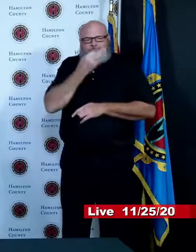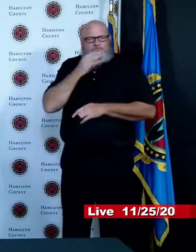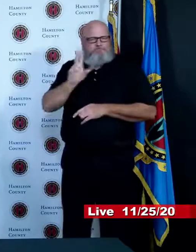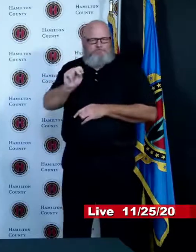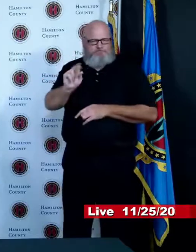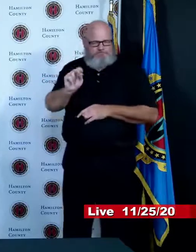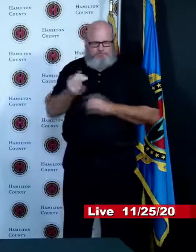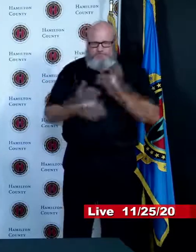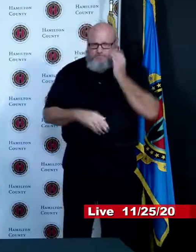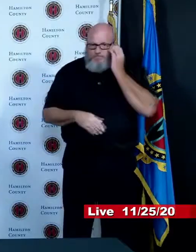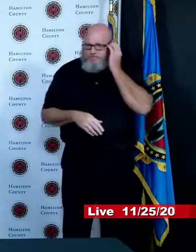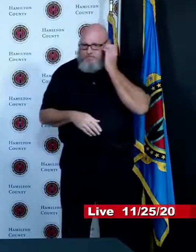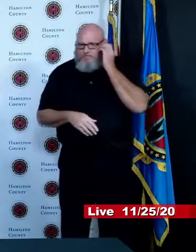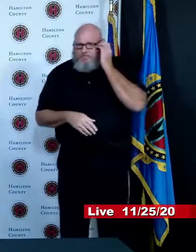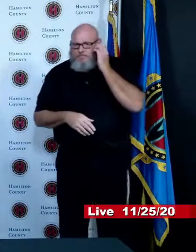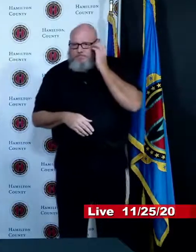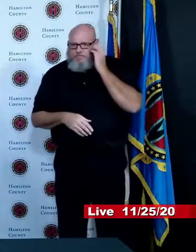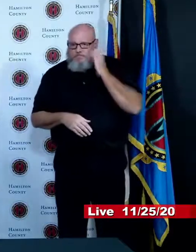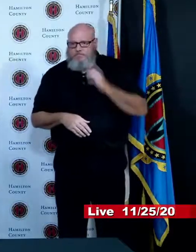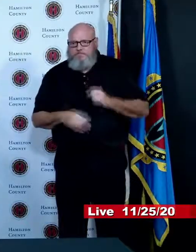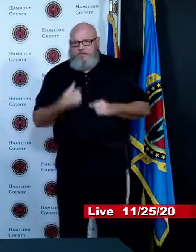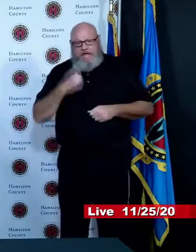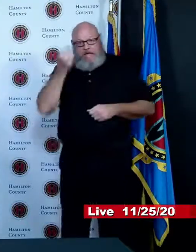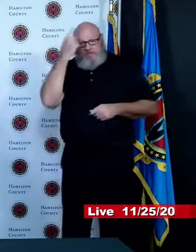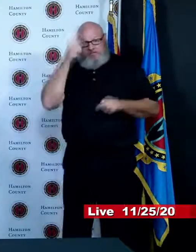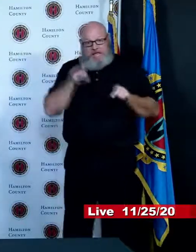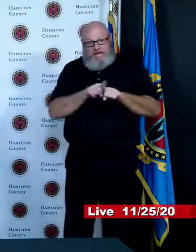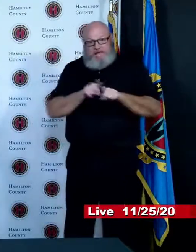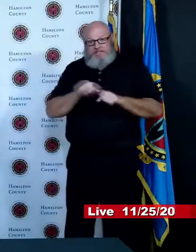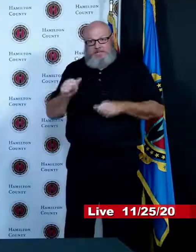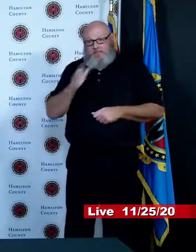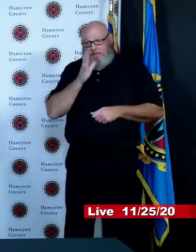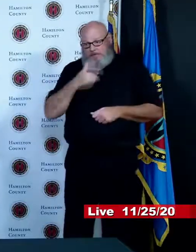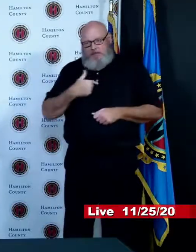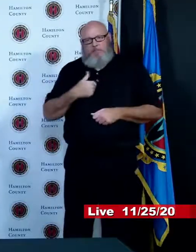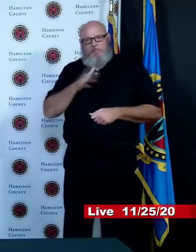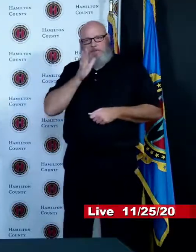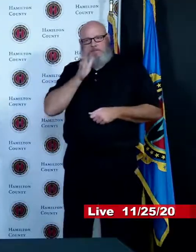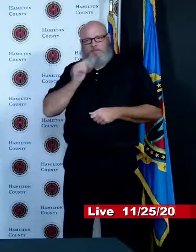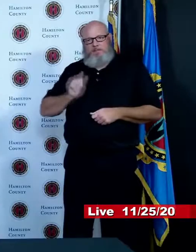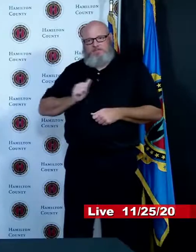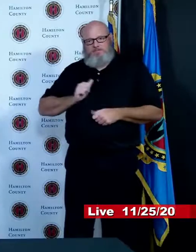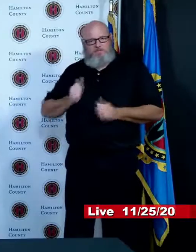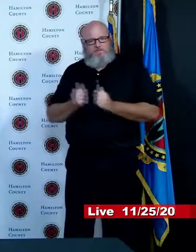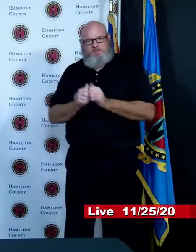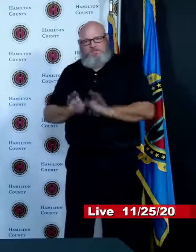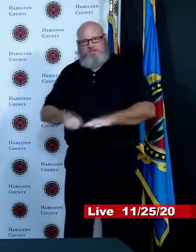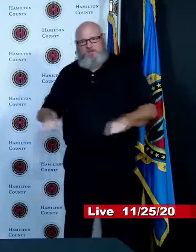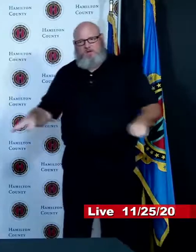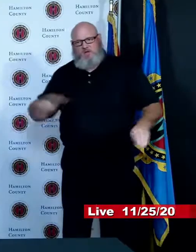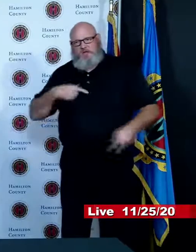and when kids are going to school you know also getting sent home with symptoms and so